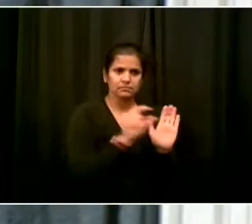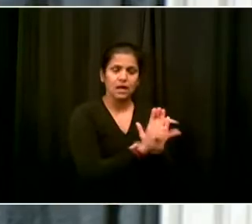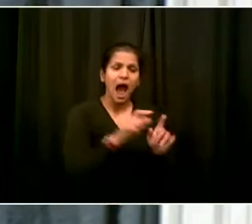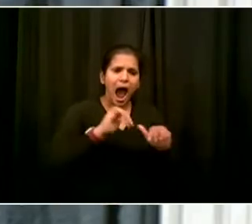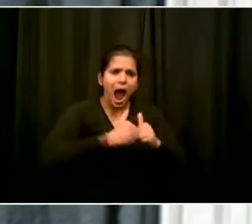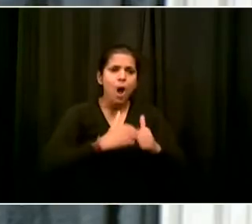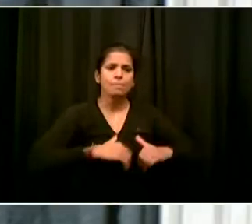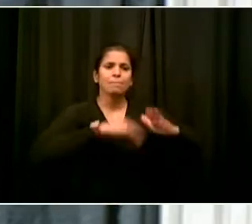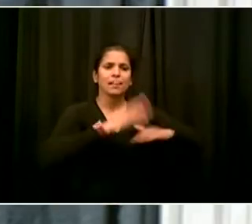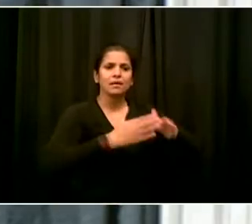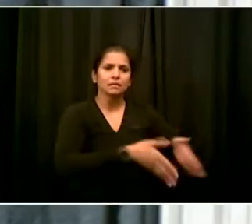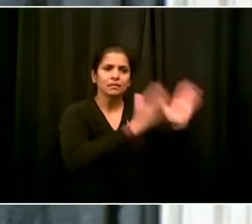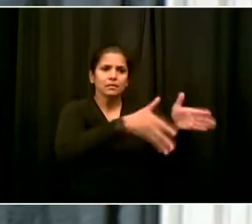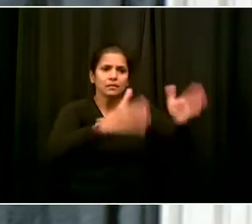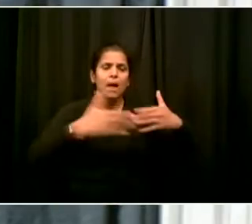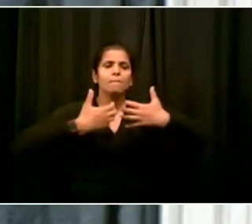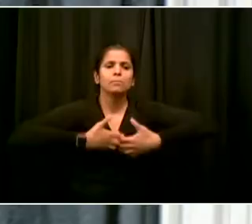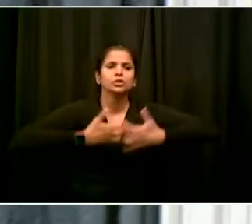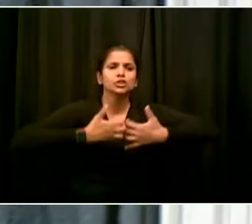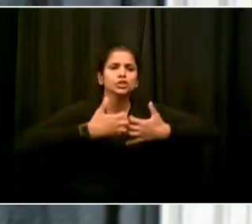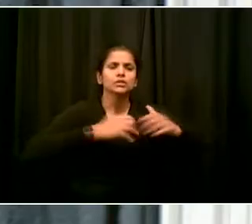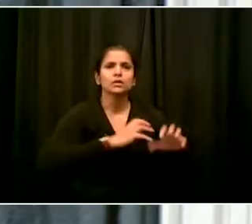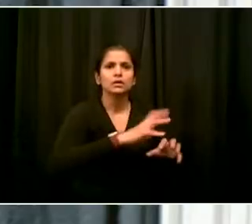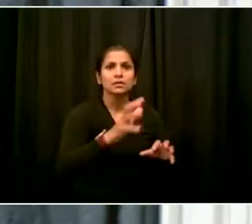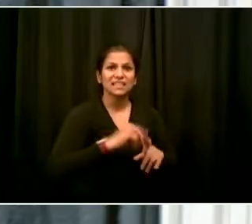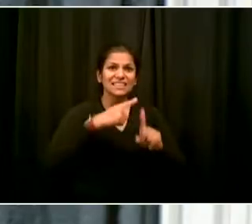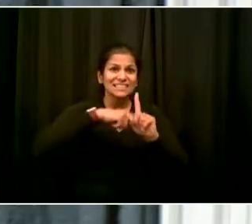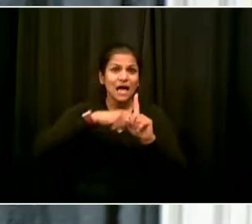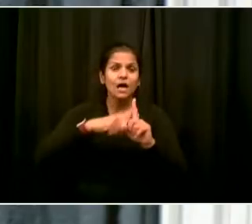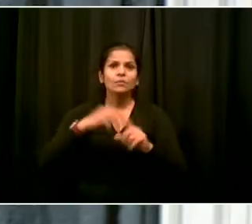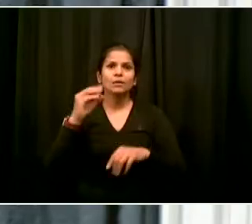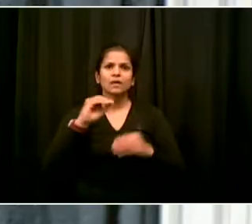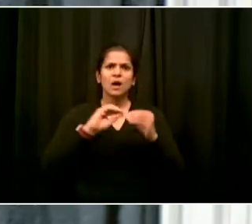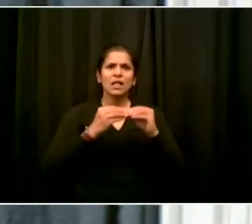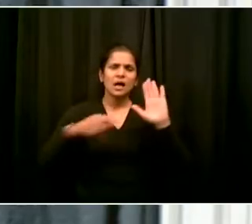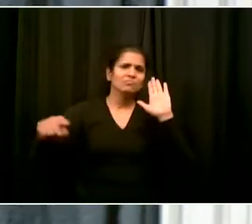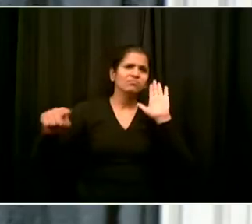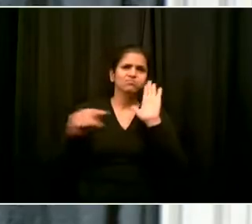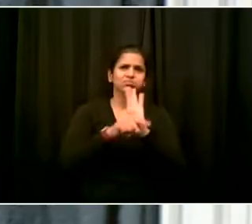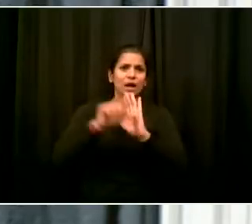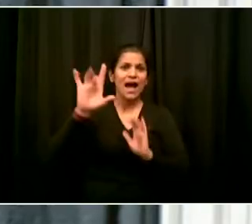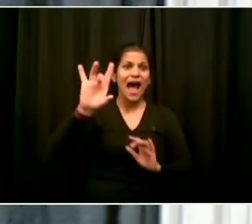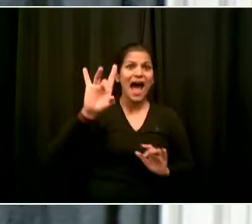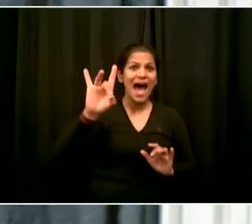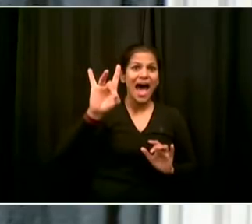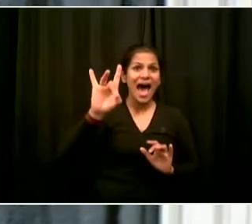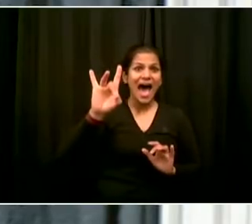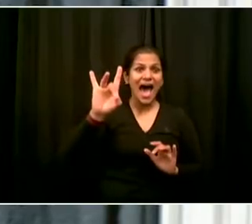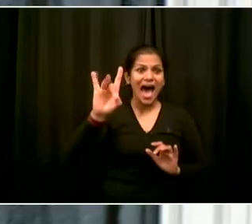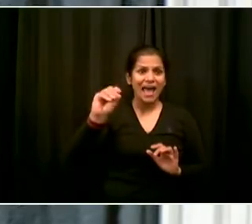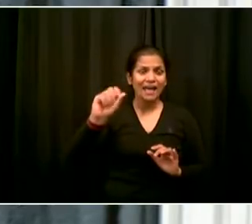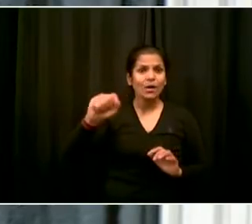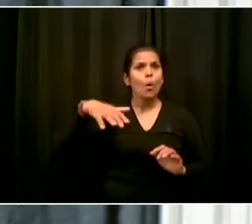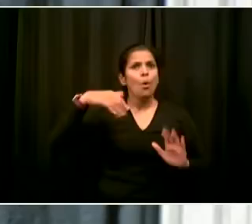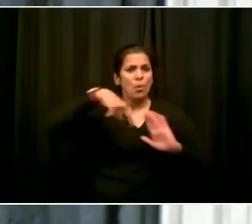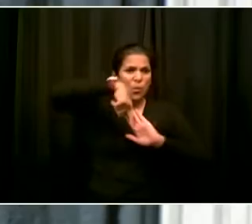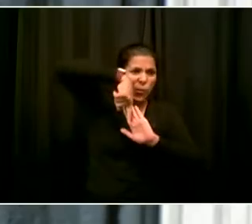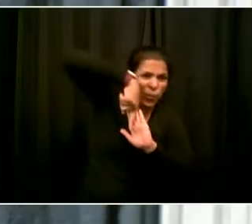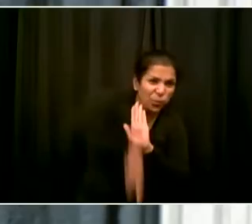RECEIVE, STORE, AND SHIP UP TO 320,000 DOSES OF ULTRA COLD.